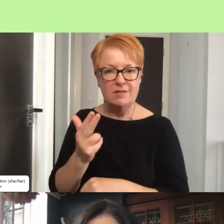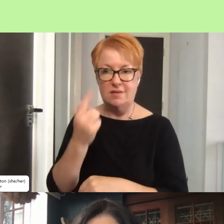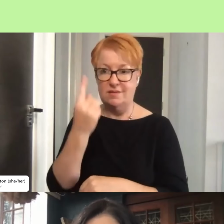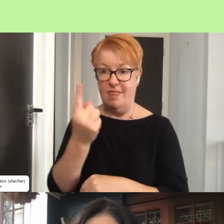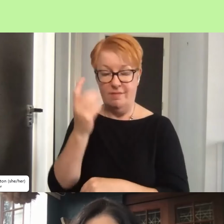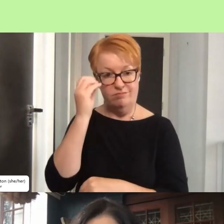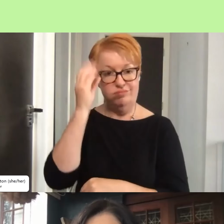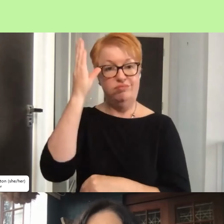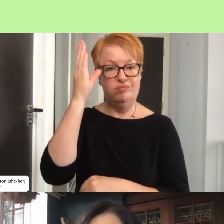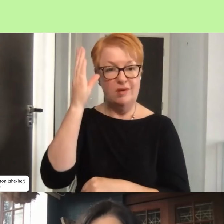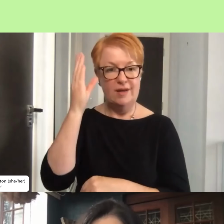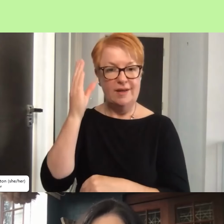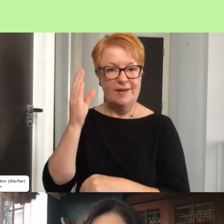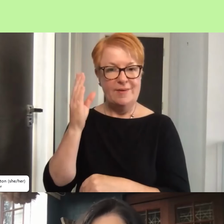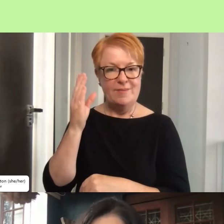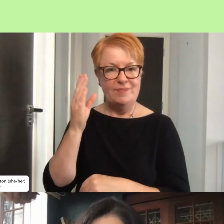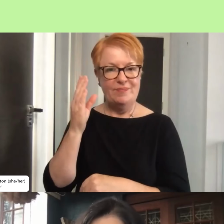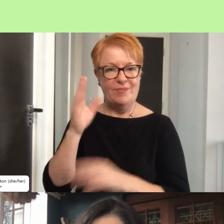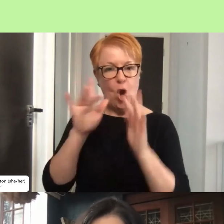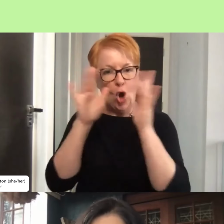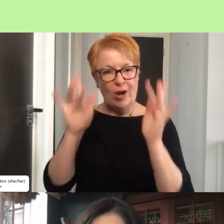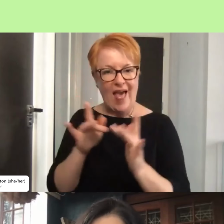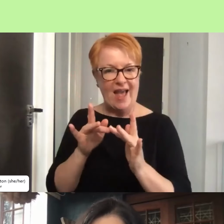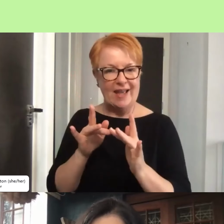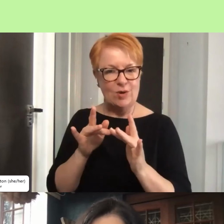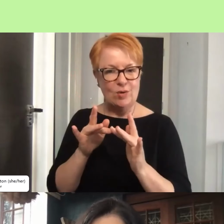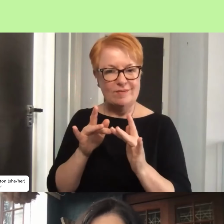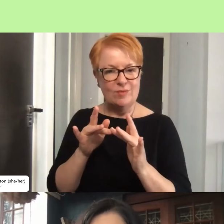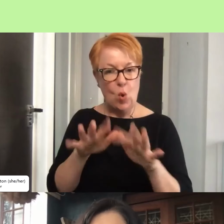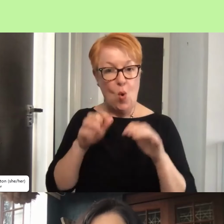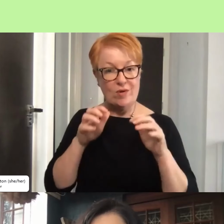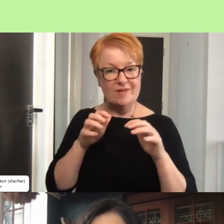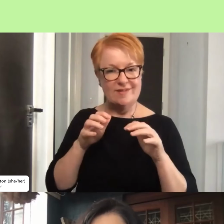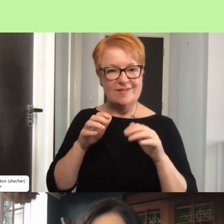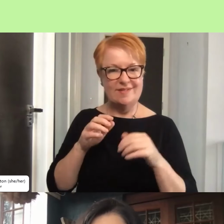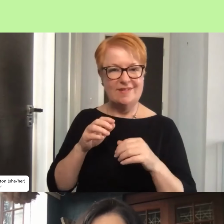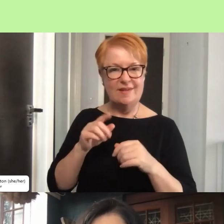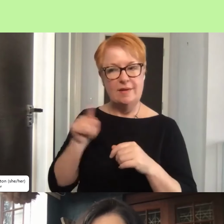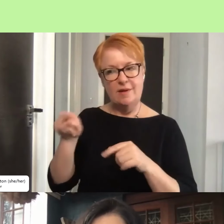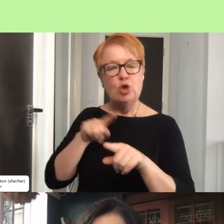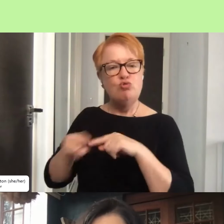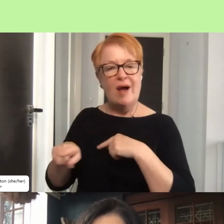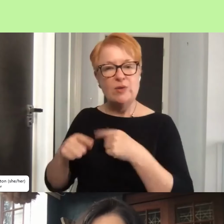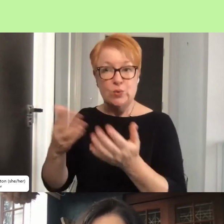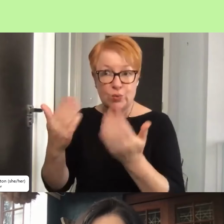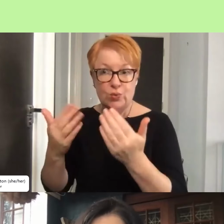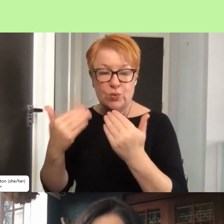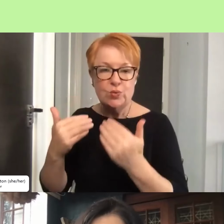bigger audience online, and then the museums, they try to attract those to, to their own